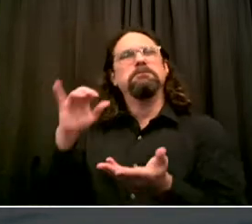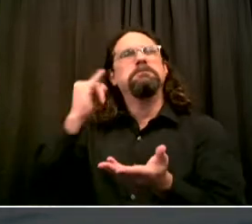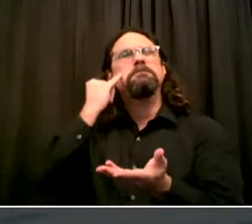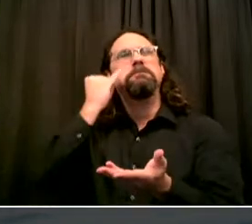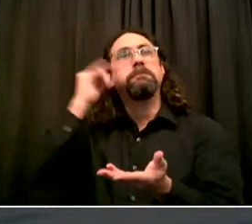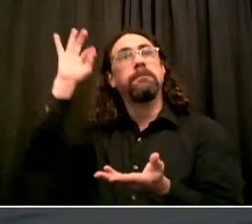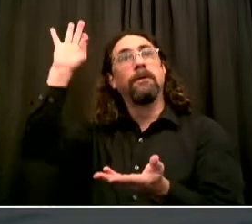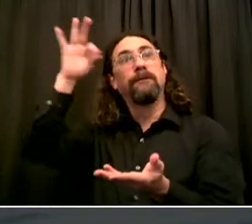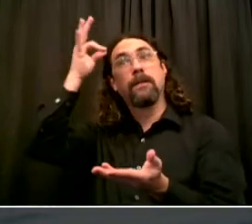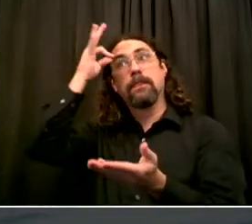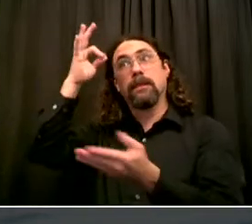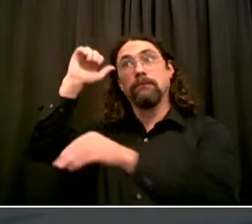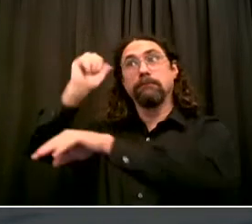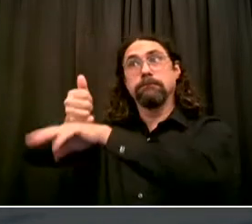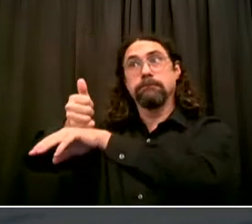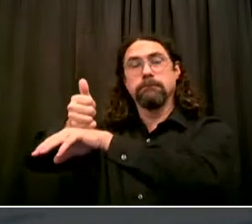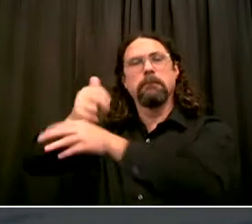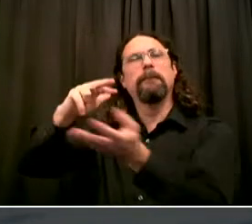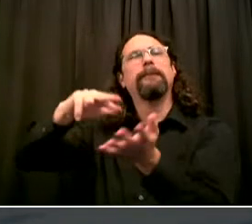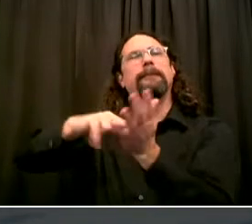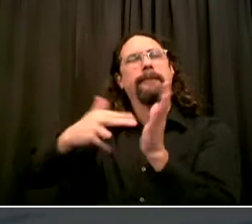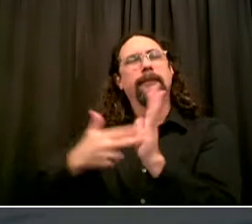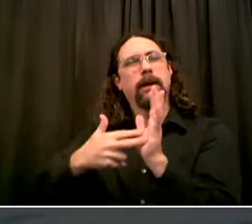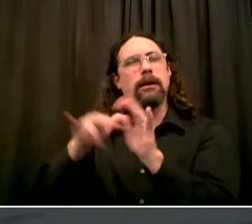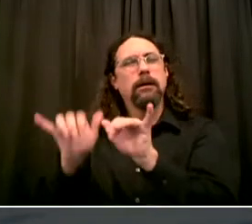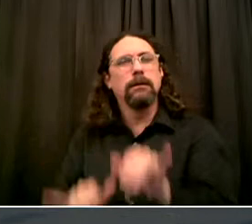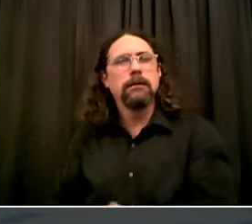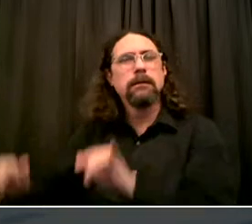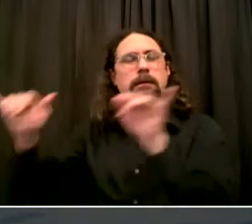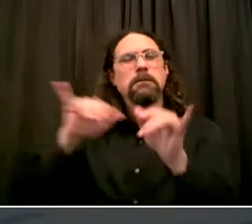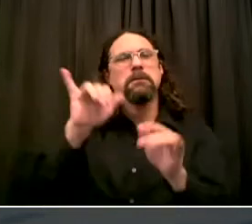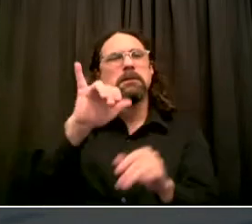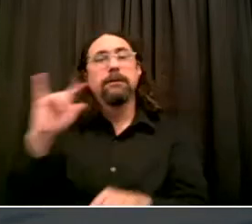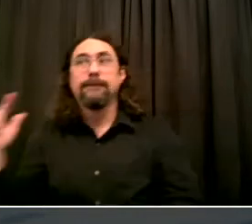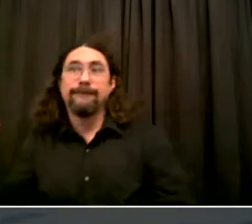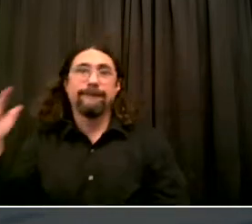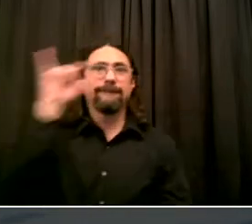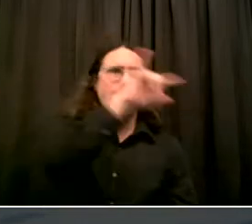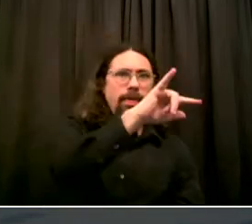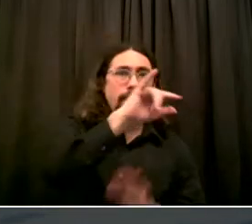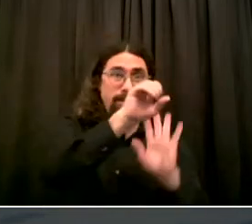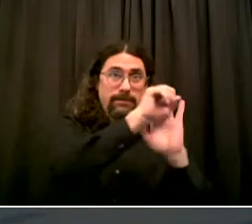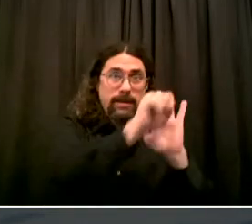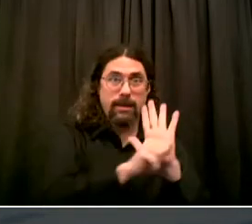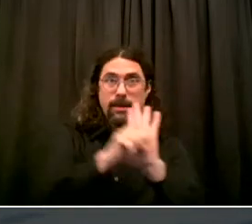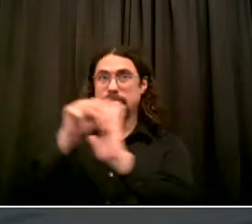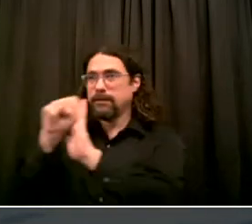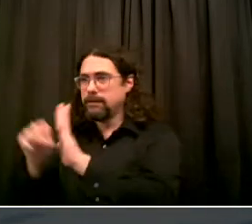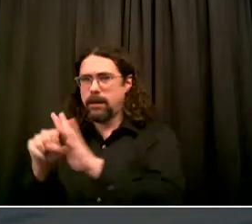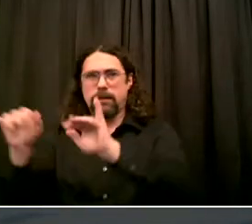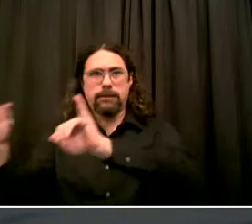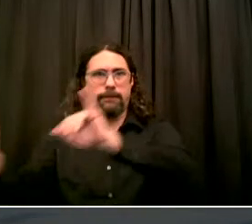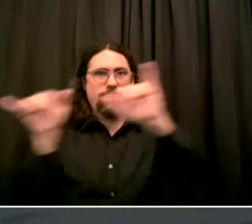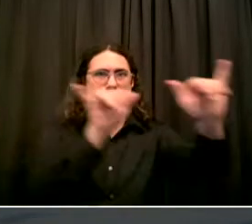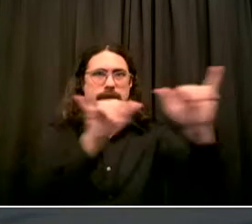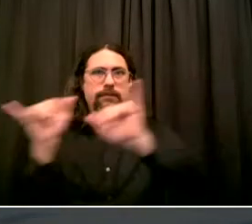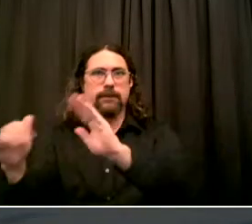YOU HAVE TO HAVE PROOF OF A NEGATIVE RESULT TO GET ON AN AIRPLANE. THIS IS SO SMART FOR EVERYONE WHO TRAVELS TO PROTECT EACH